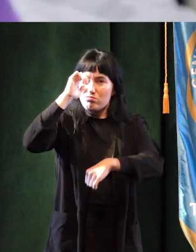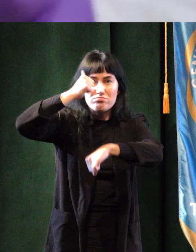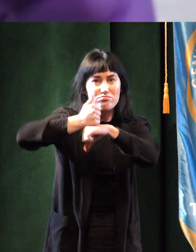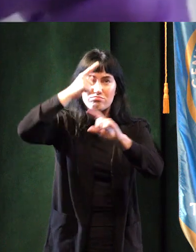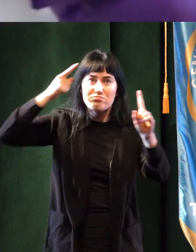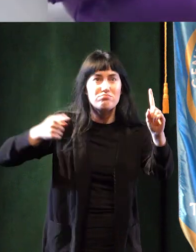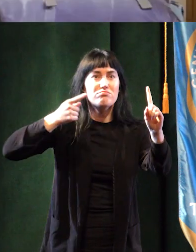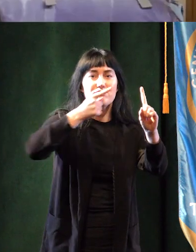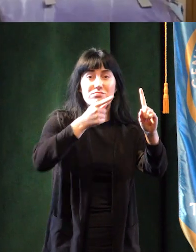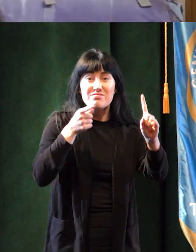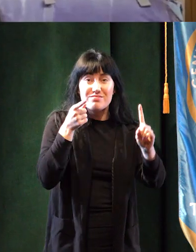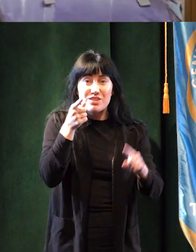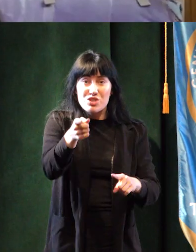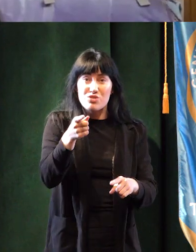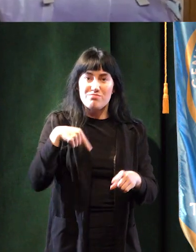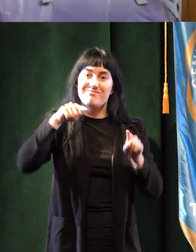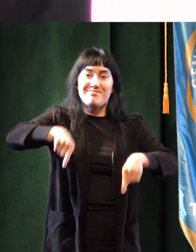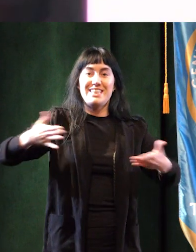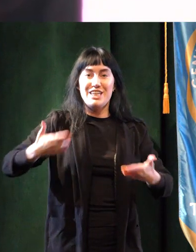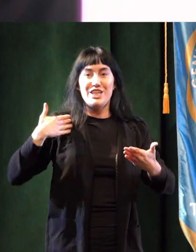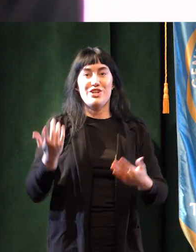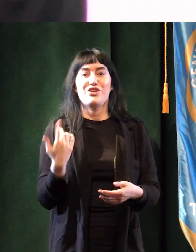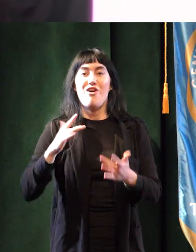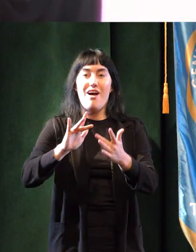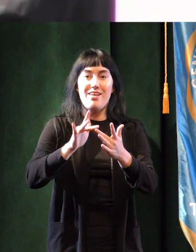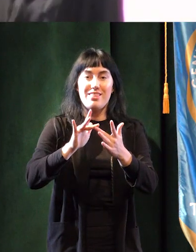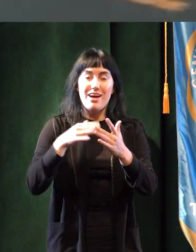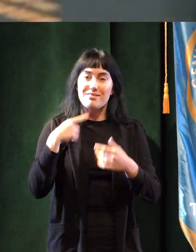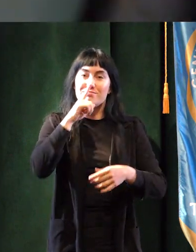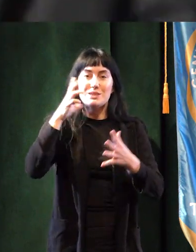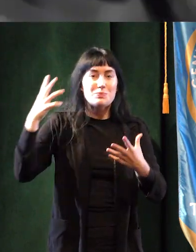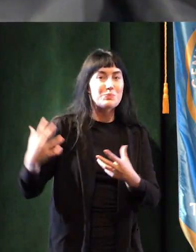your mind to your presence at this virtual commencement today is a victory